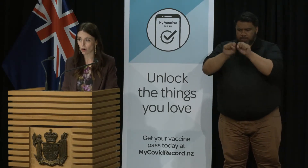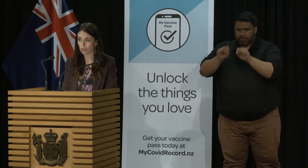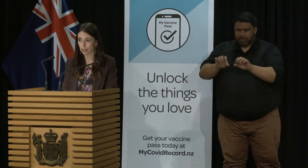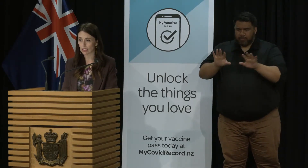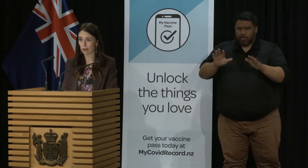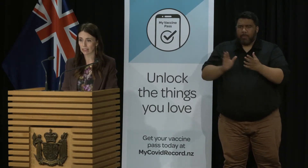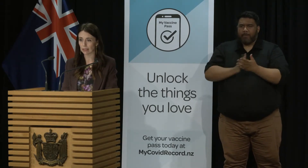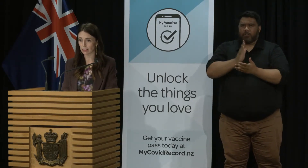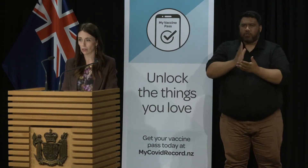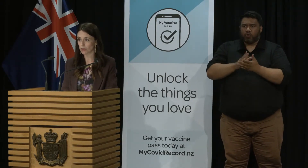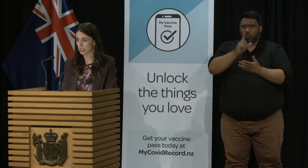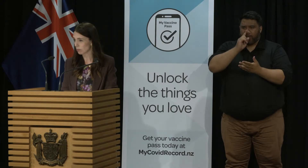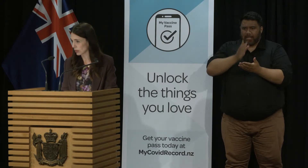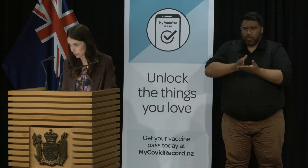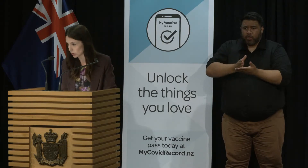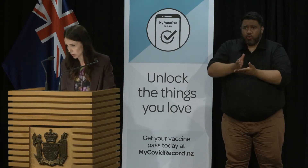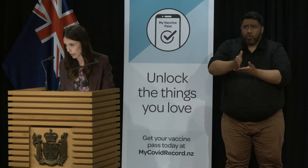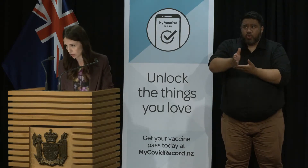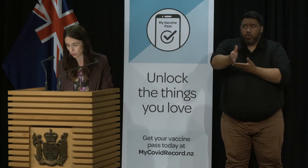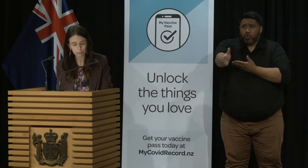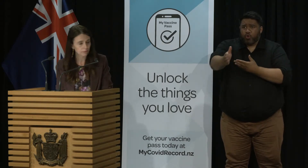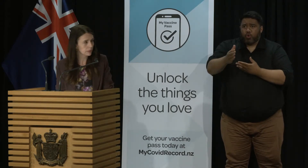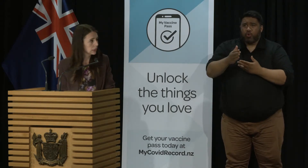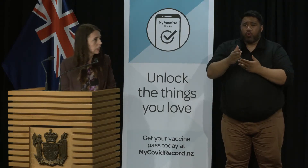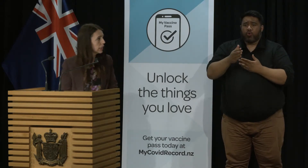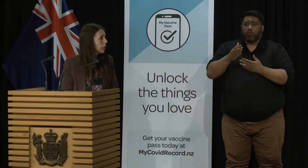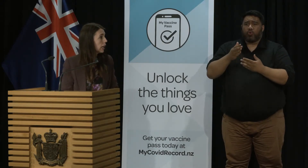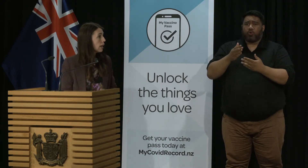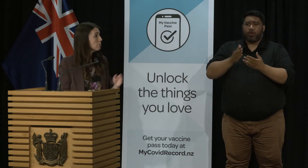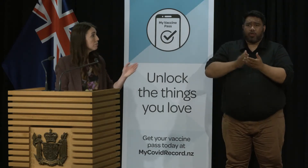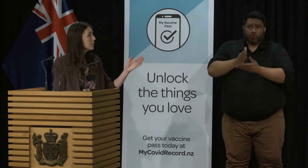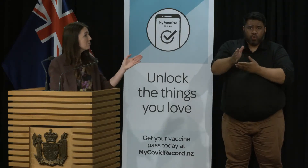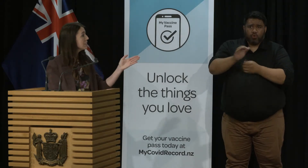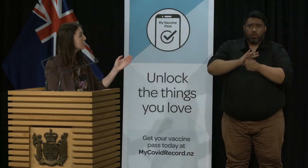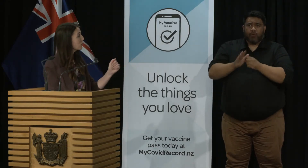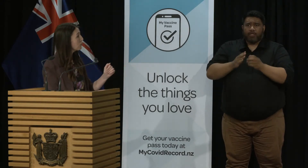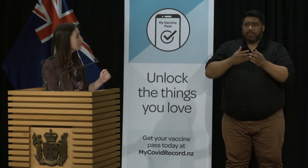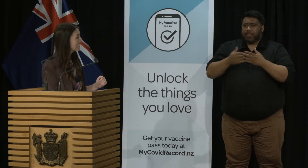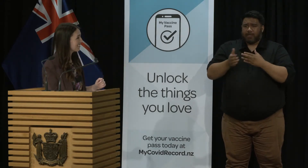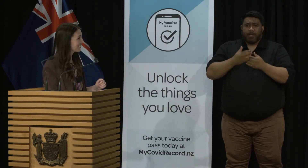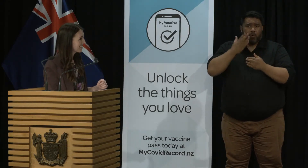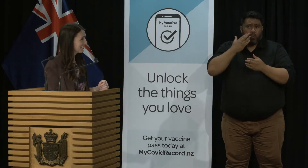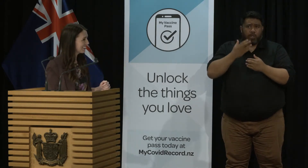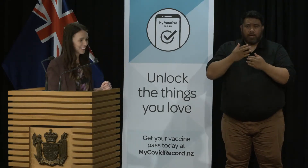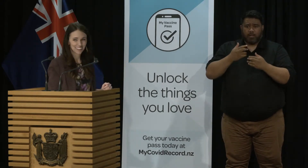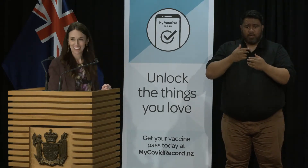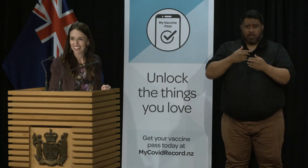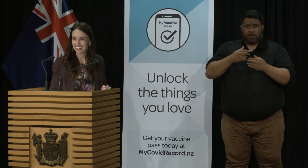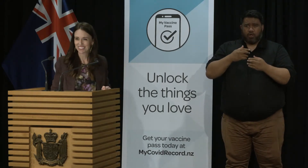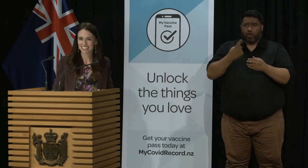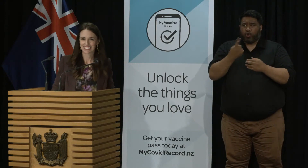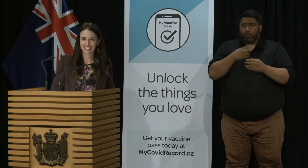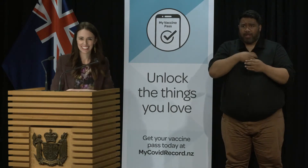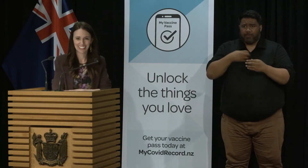have always tried to create settings that will help us navigate the entirety of this